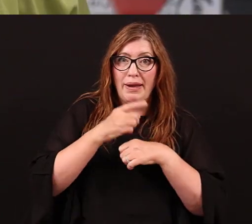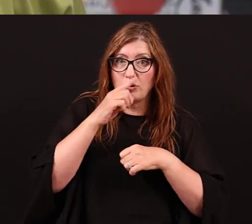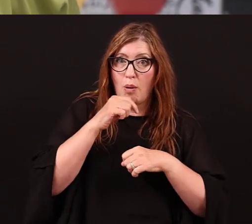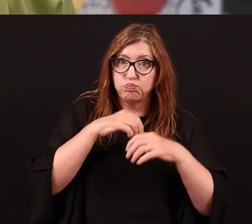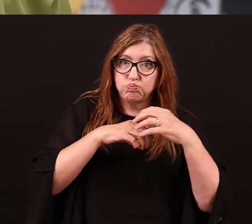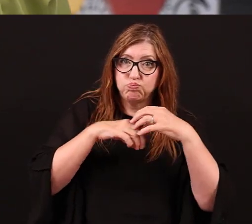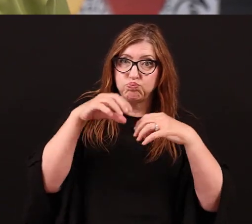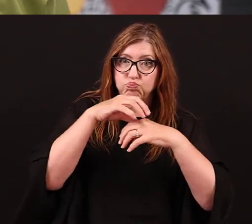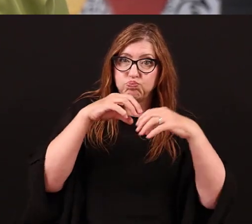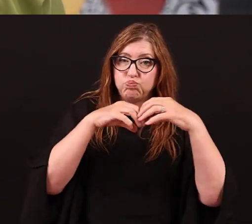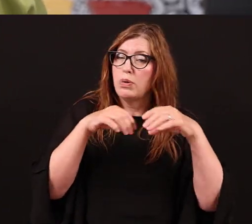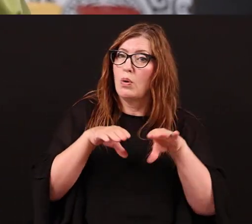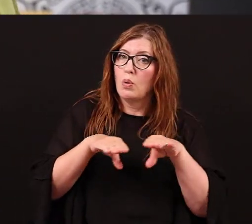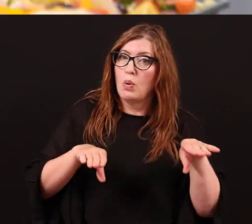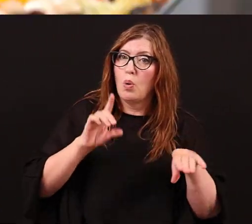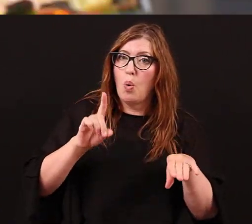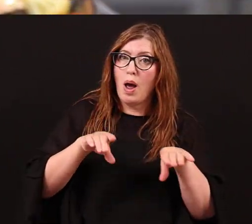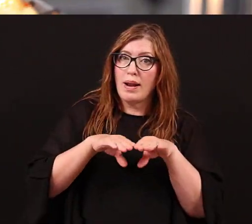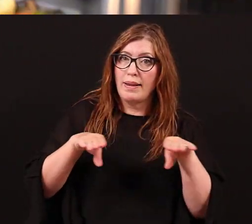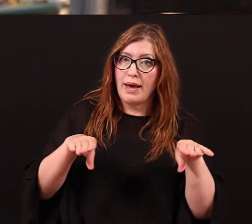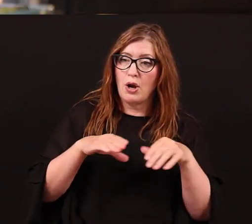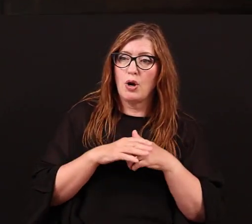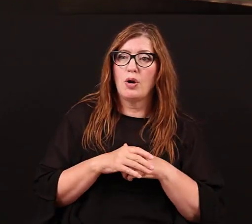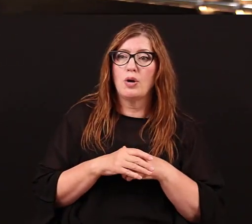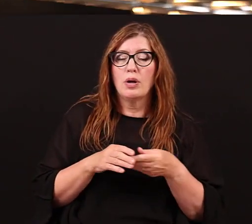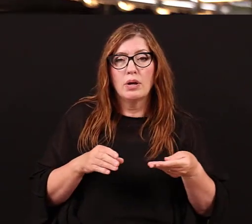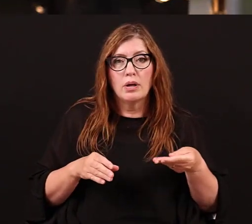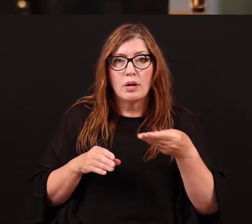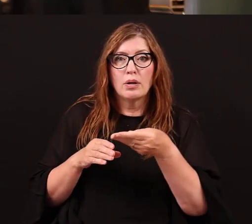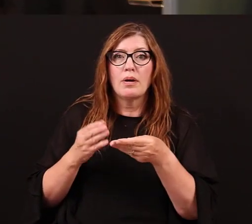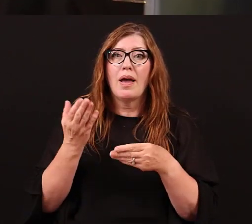Now we're gonna put these back in for another 15 minutes.